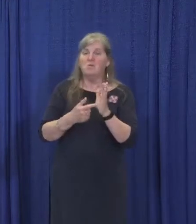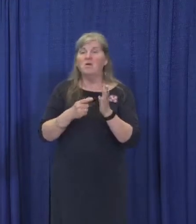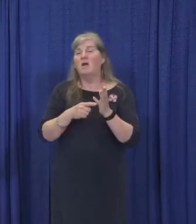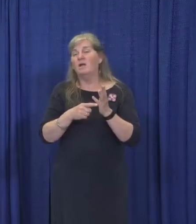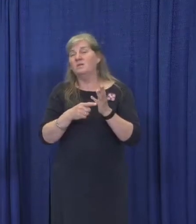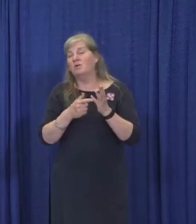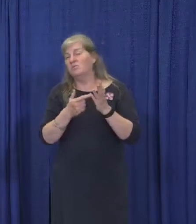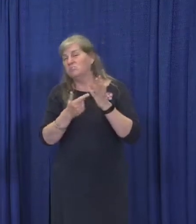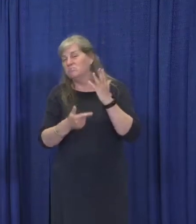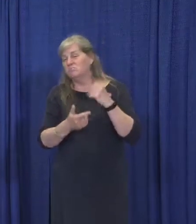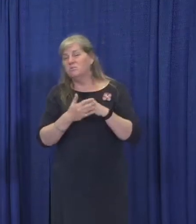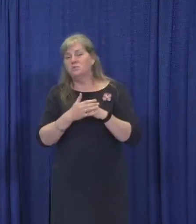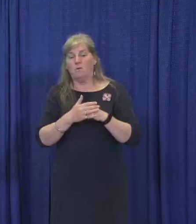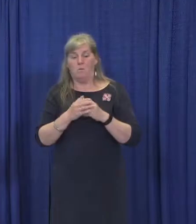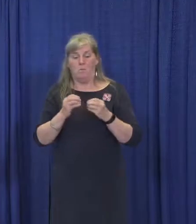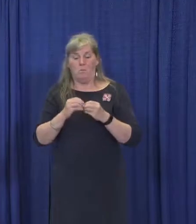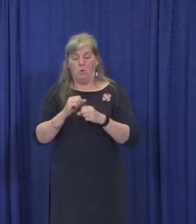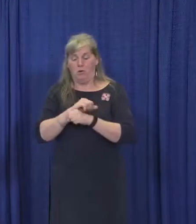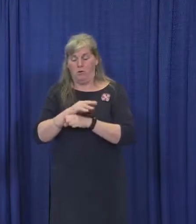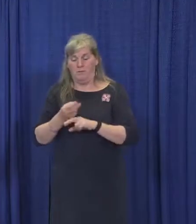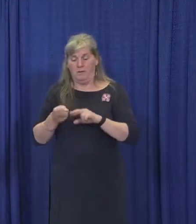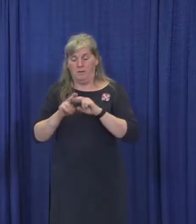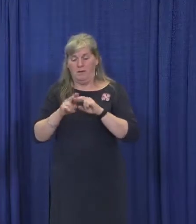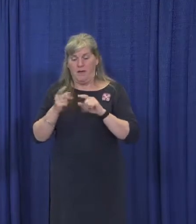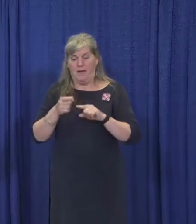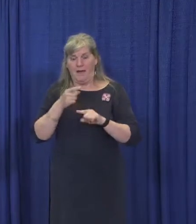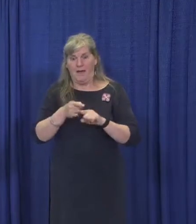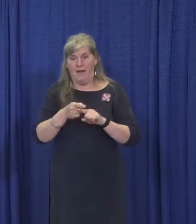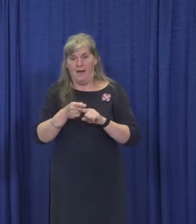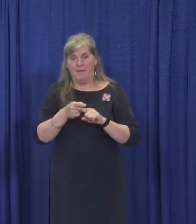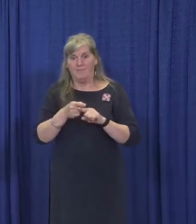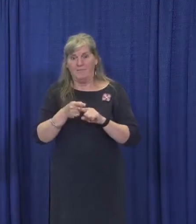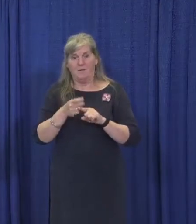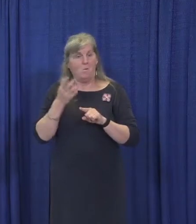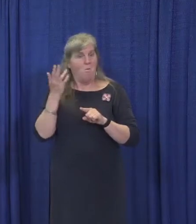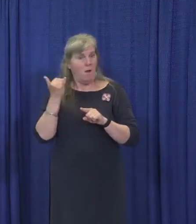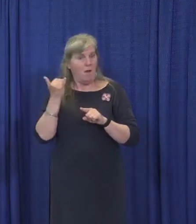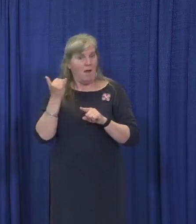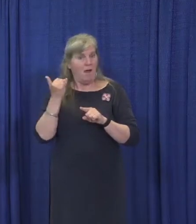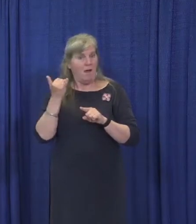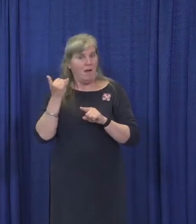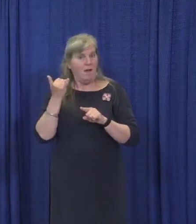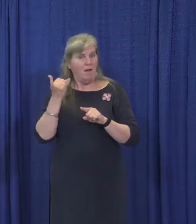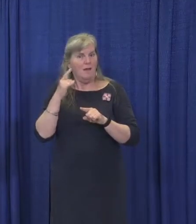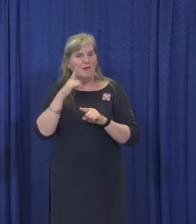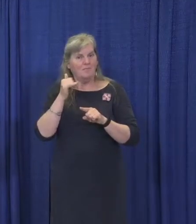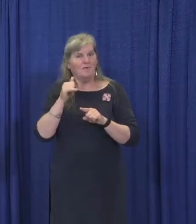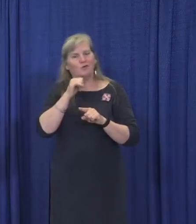redoubling of efforts is as cases increase and it's because